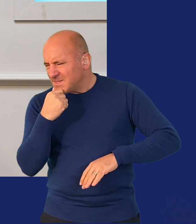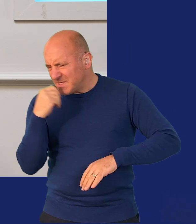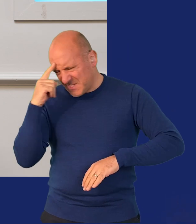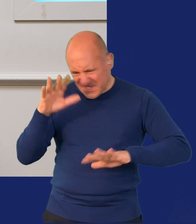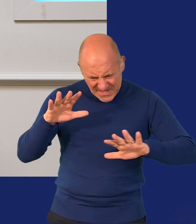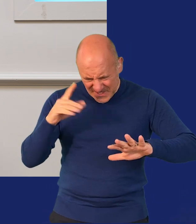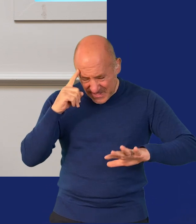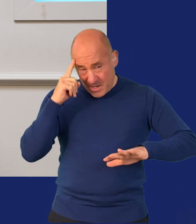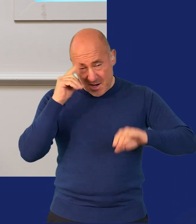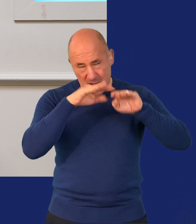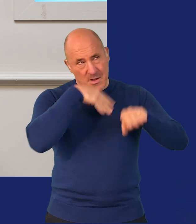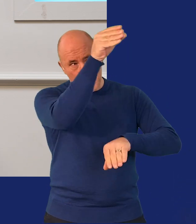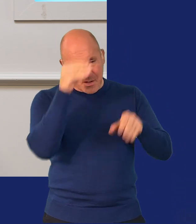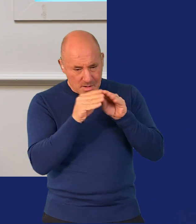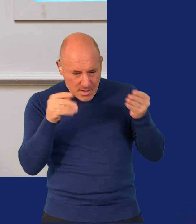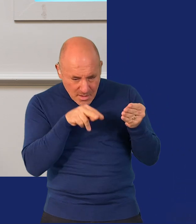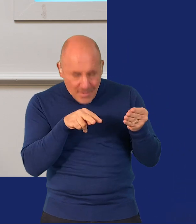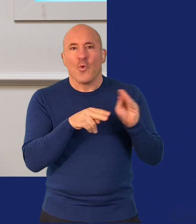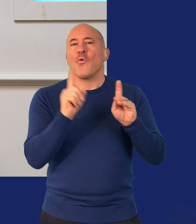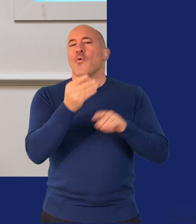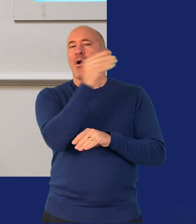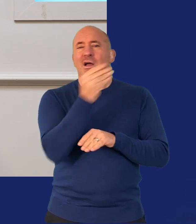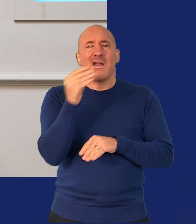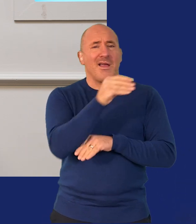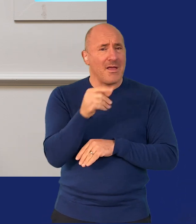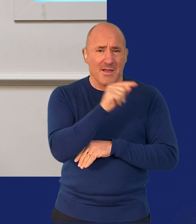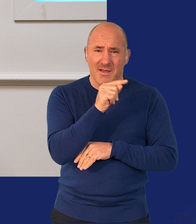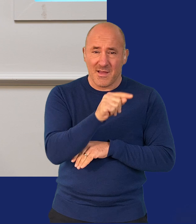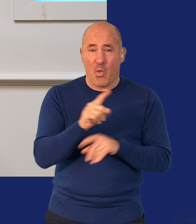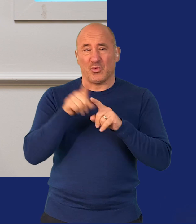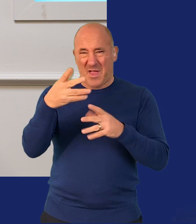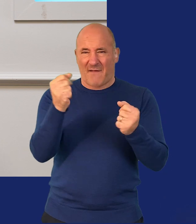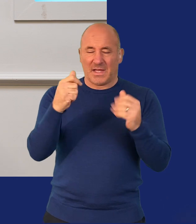Um, because you know, although you've got the WCAG guidelines there, the irony